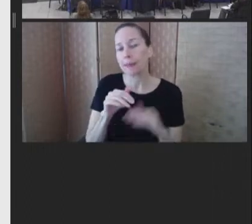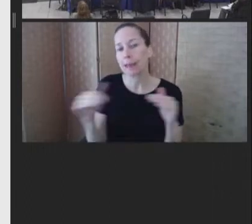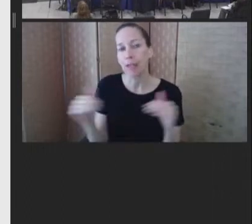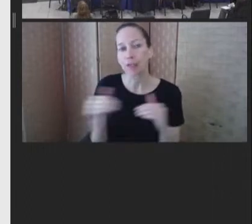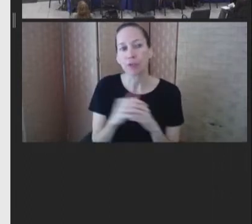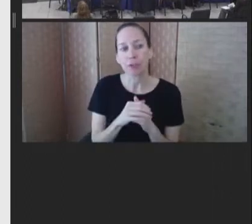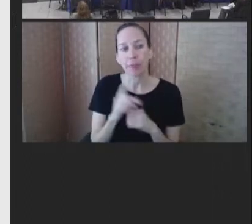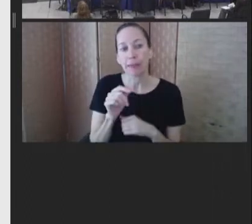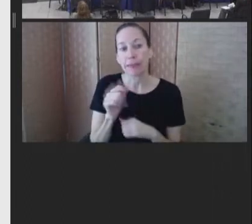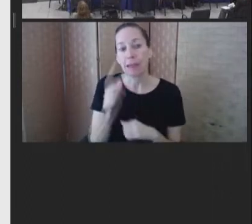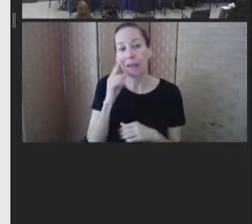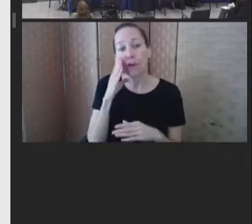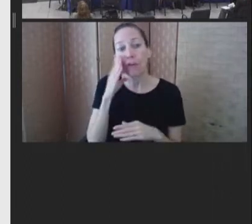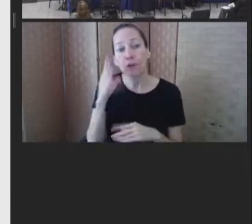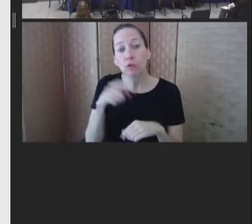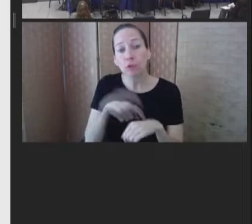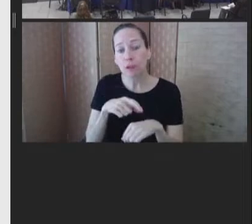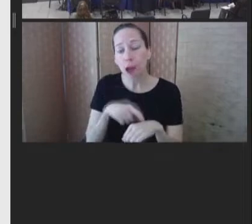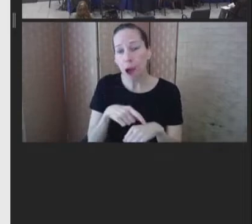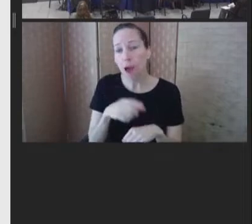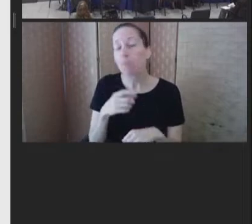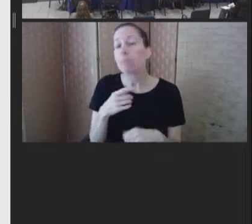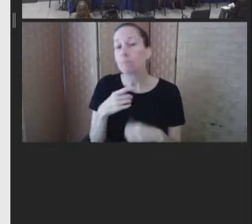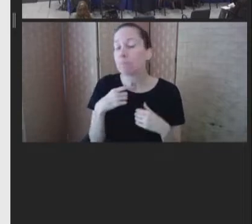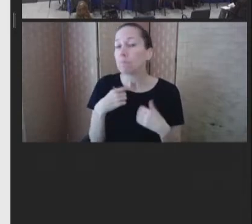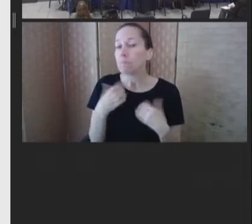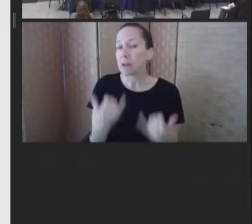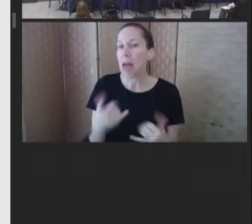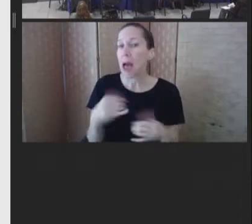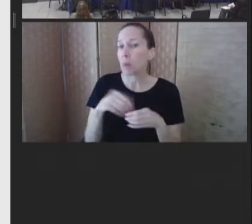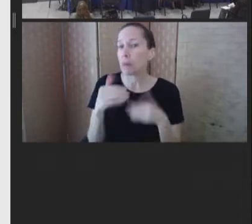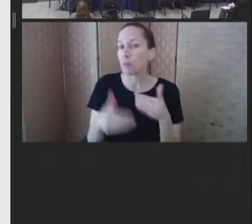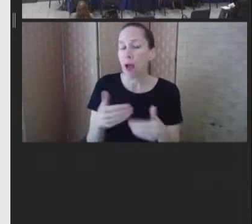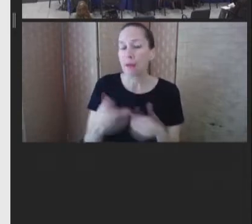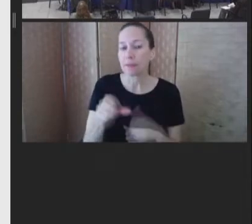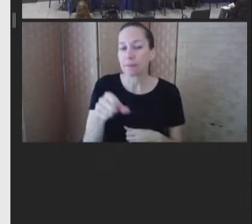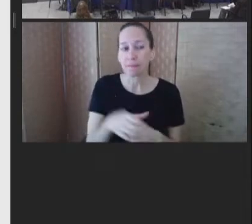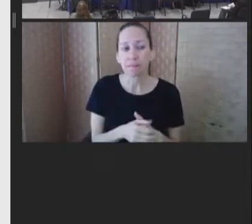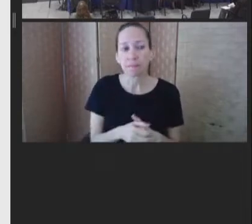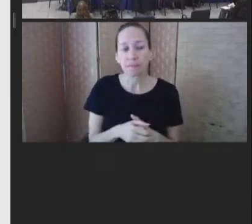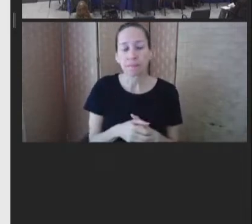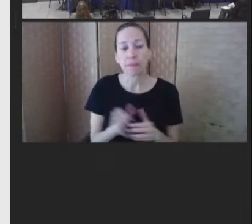timepoint and stages are currently pending. And the next stage, which is our stage four, will